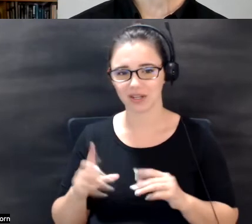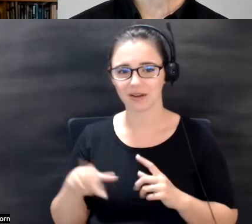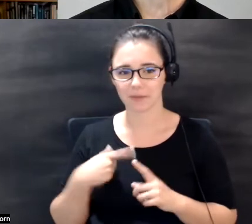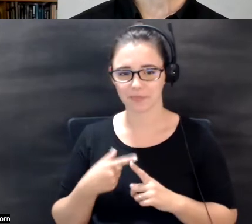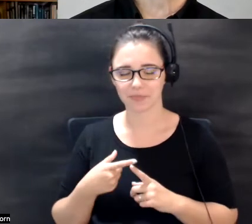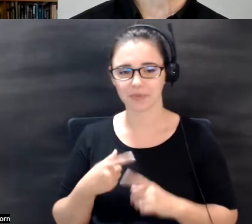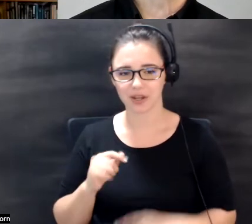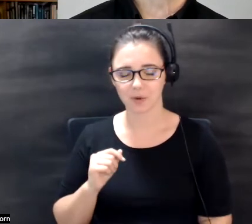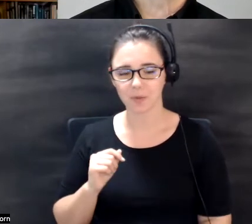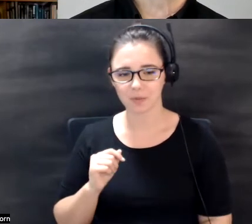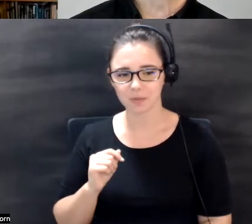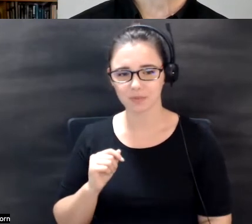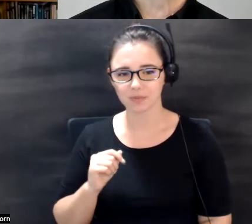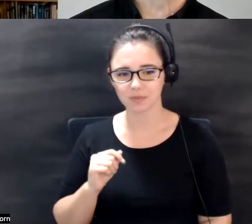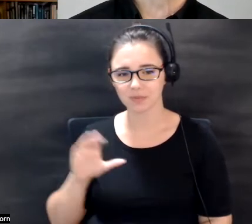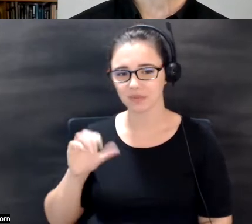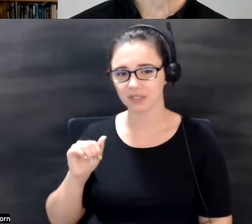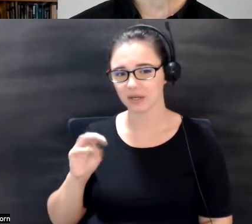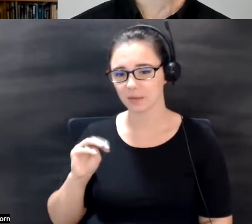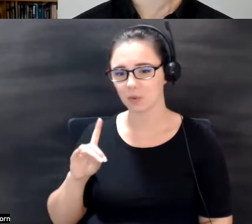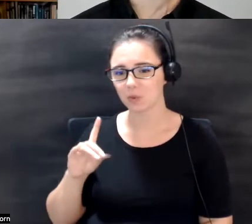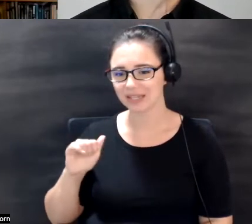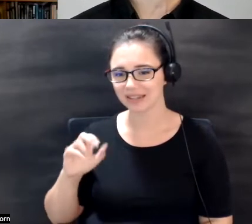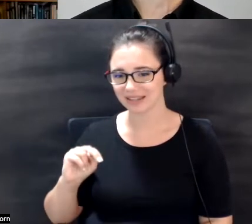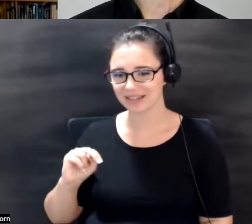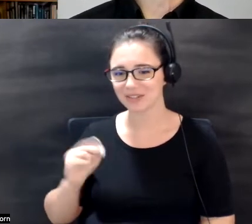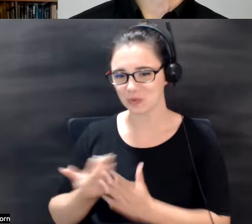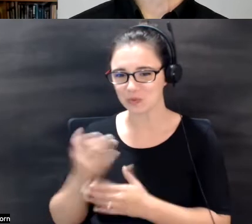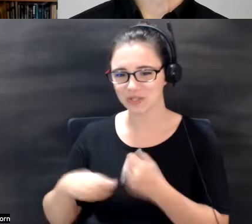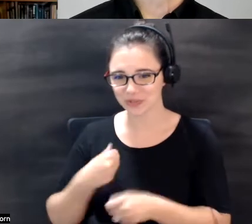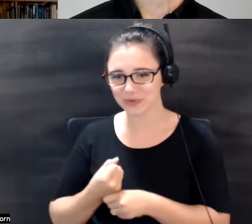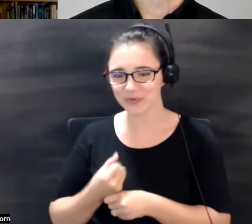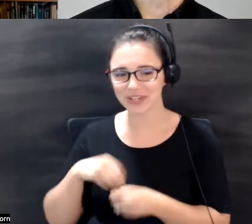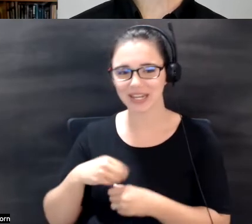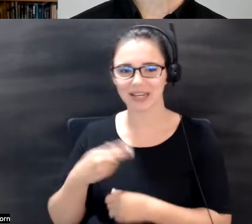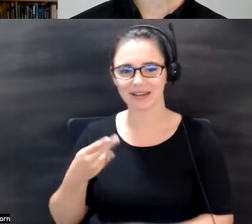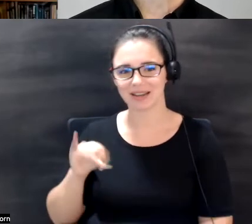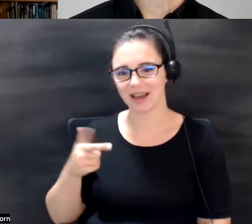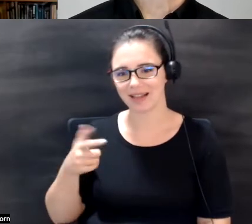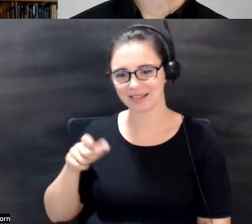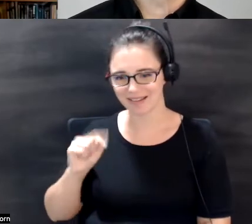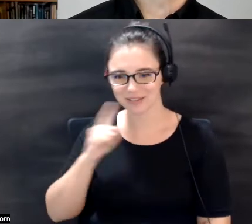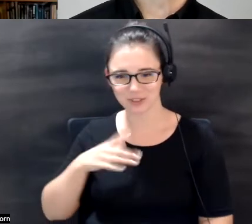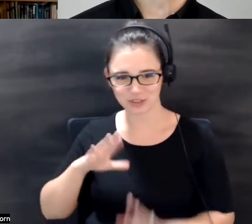um Cambodia-- New Year actually-- that was in Highlights for Children. And that was pretty exciting.